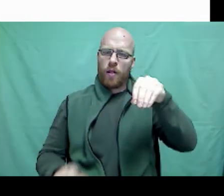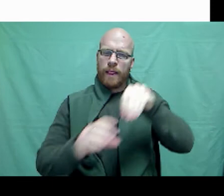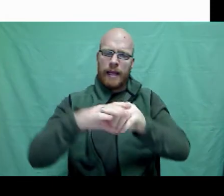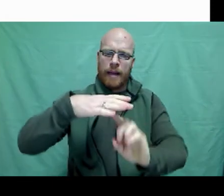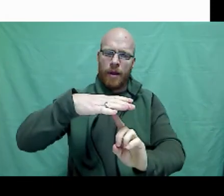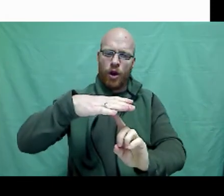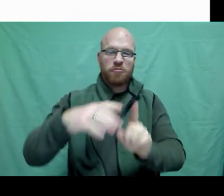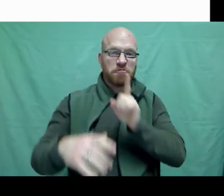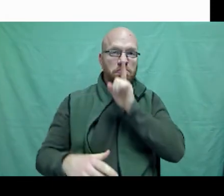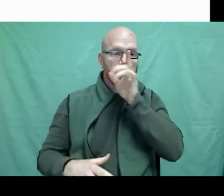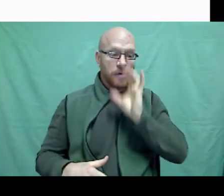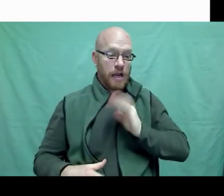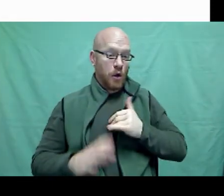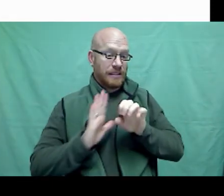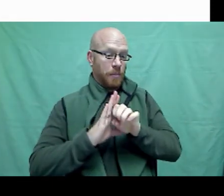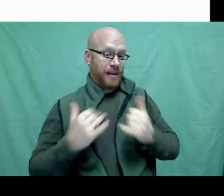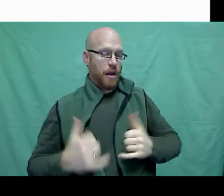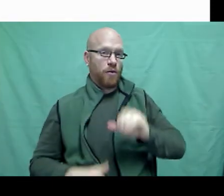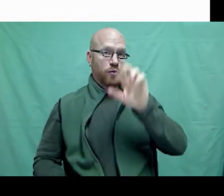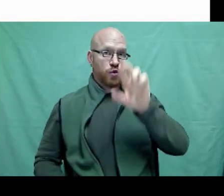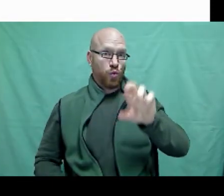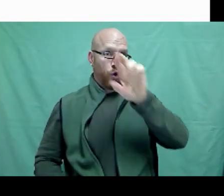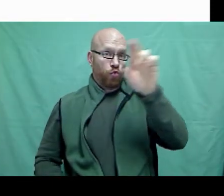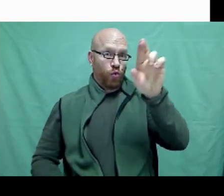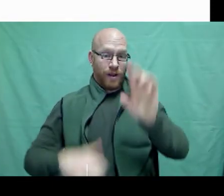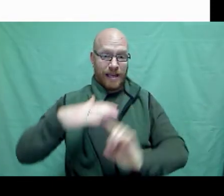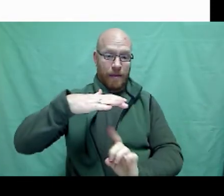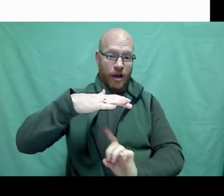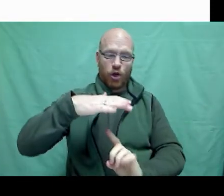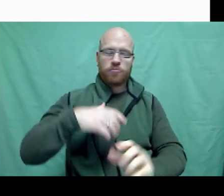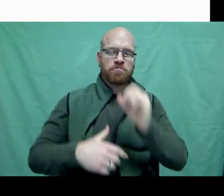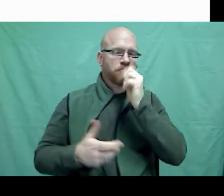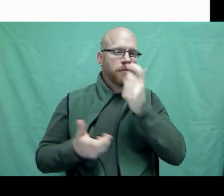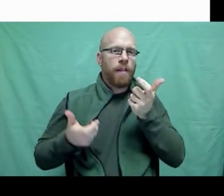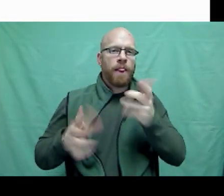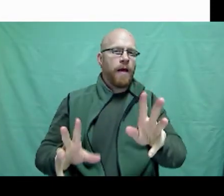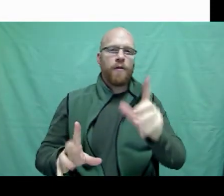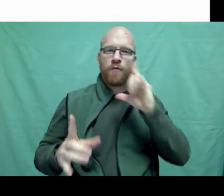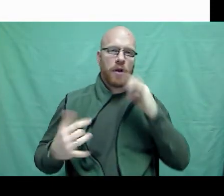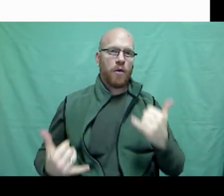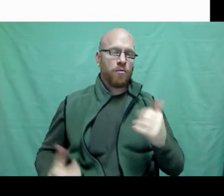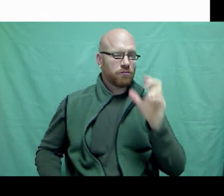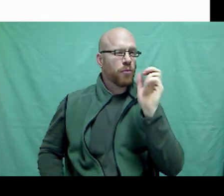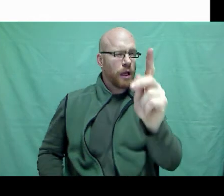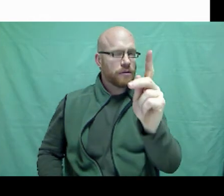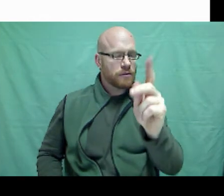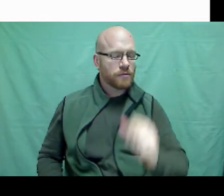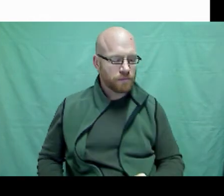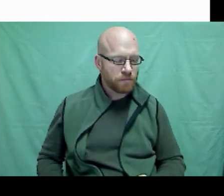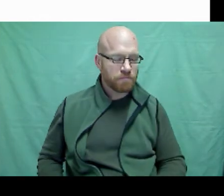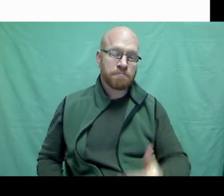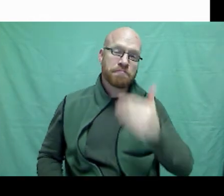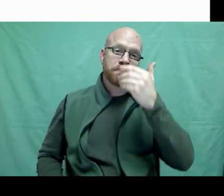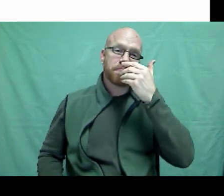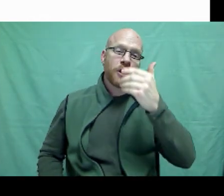There were no squares in the denominator. You know square roots are not allowed to remain the dominator, but we're not going to face that for now.